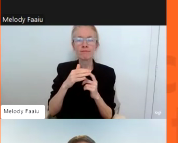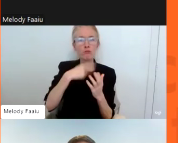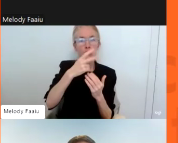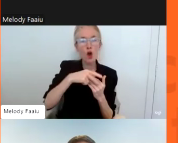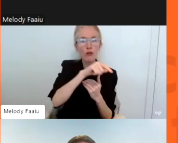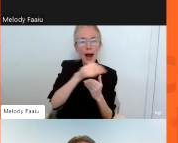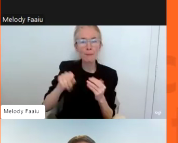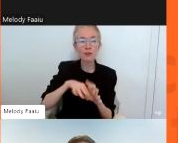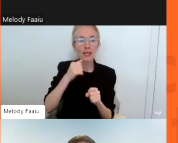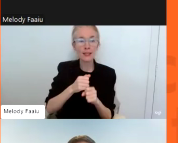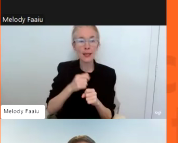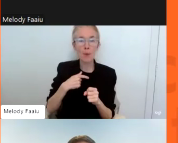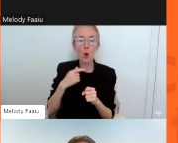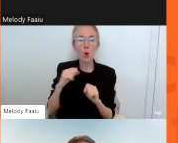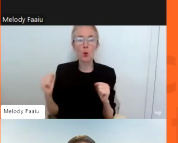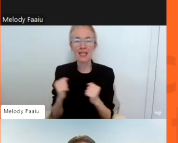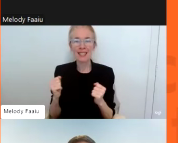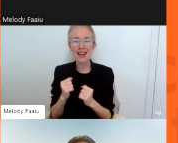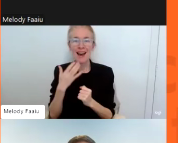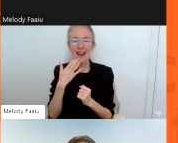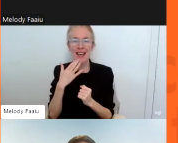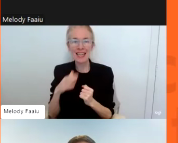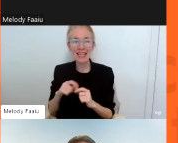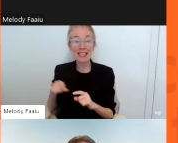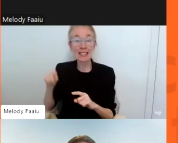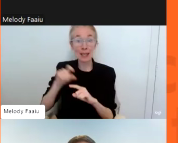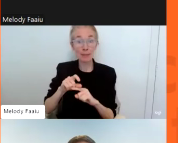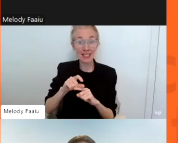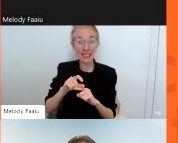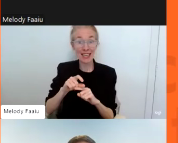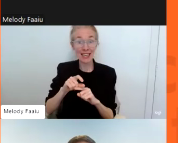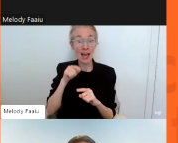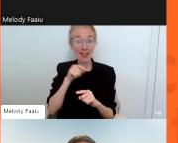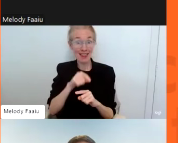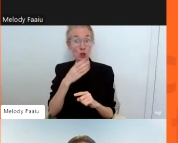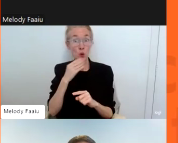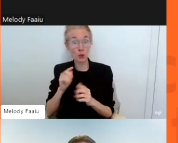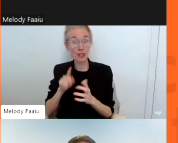funding to allow it to happen. So our perception is that if New